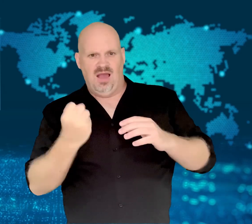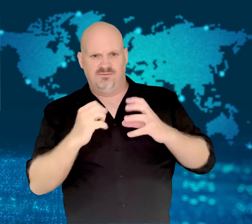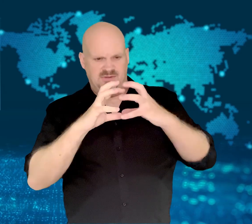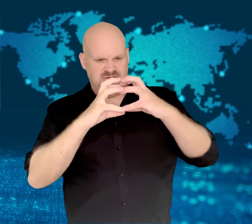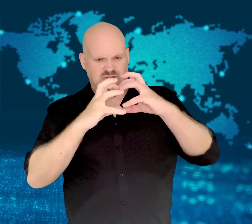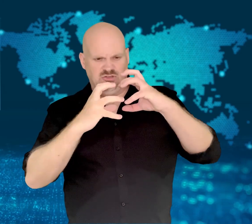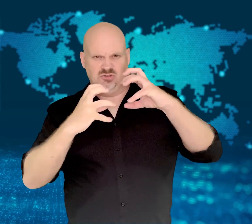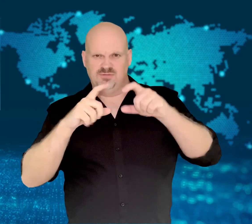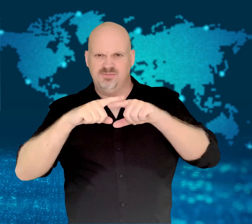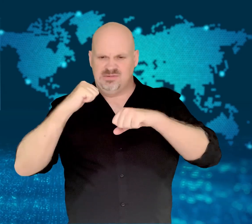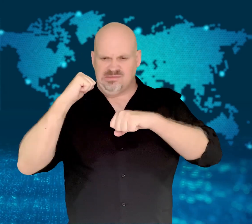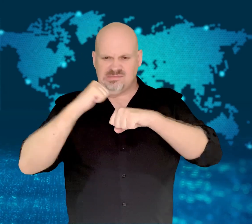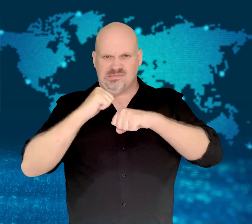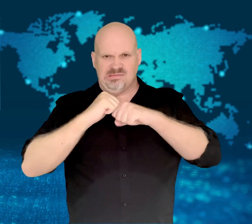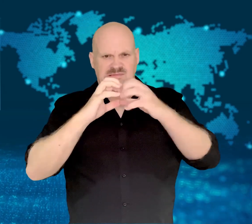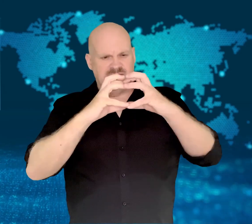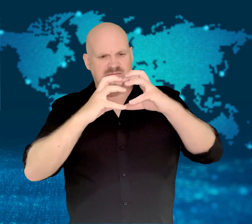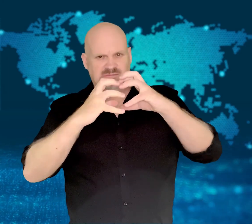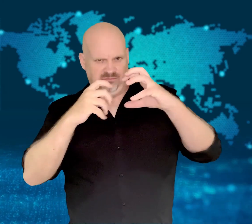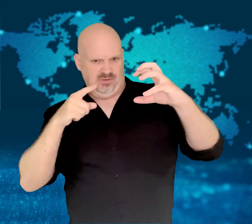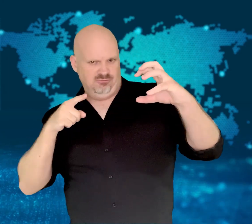one day protect the Earth.